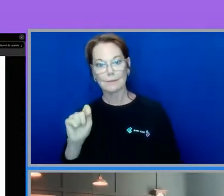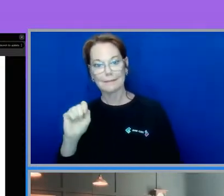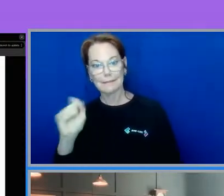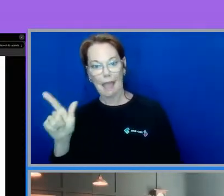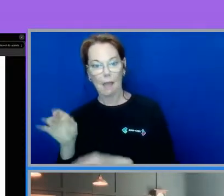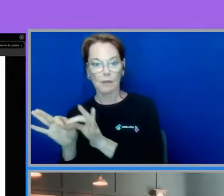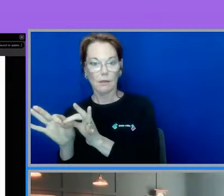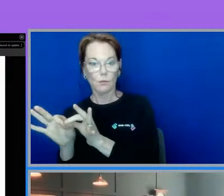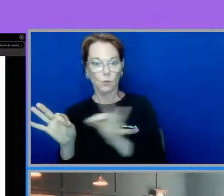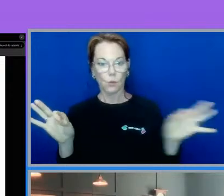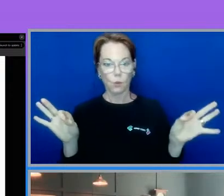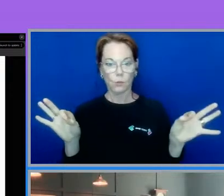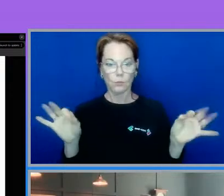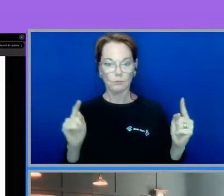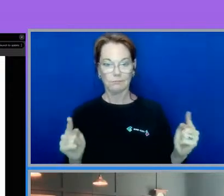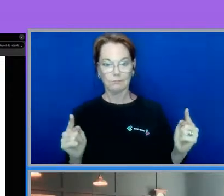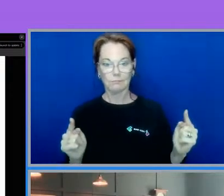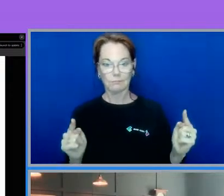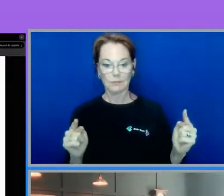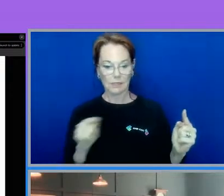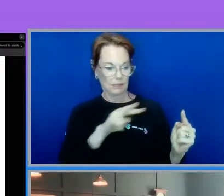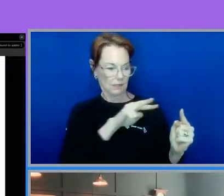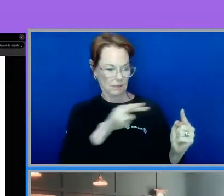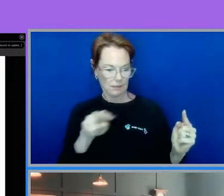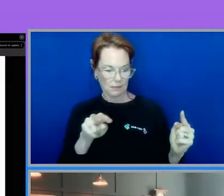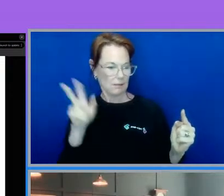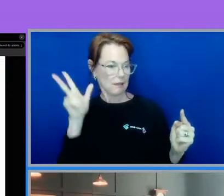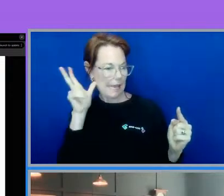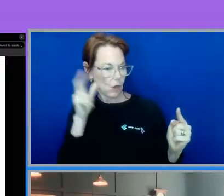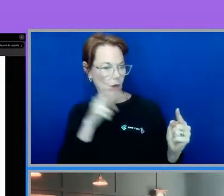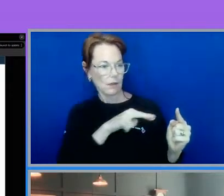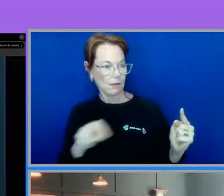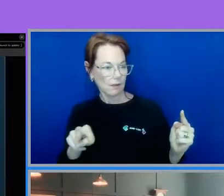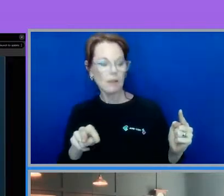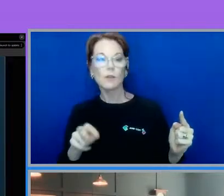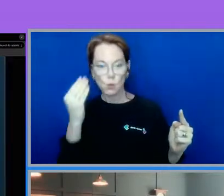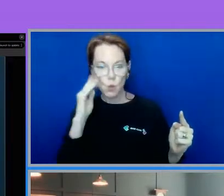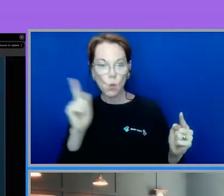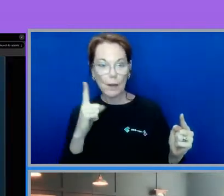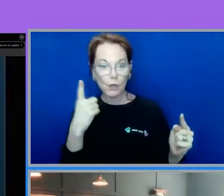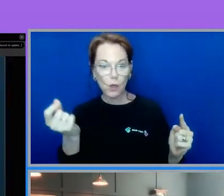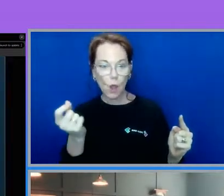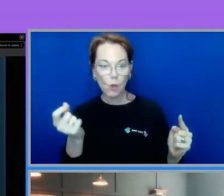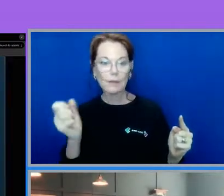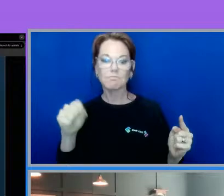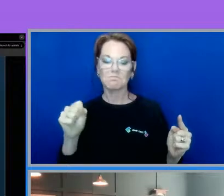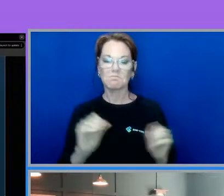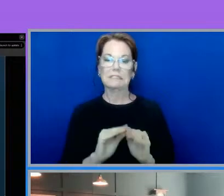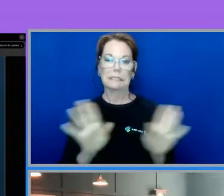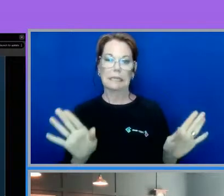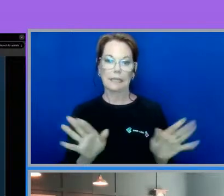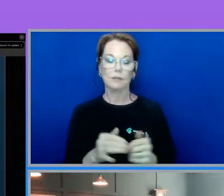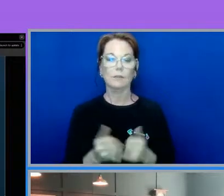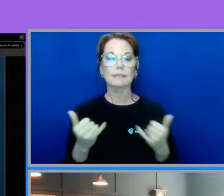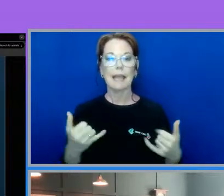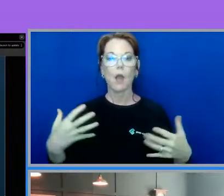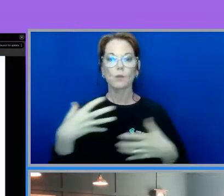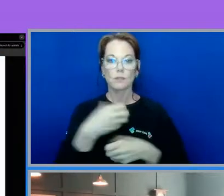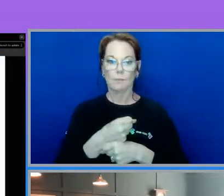are issues with long text? I totally get it. But I'm asking you to be clear. So in summary, let's bring what we close at.